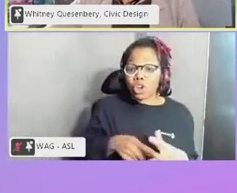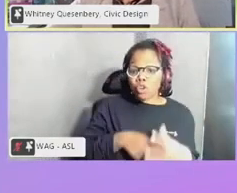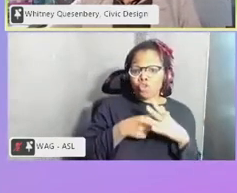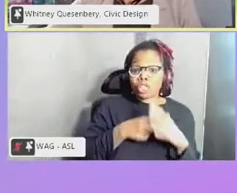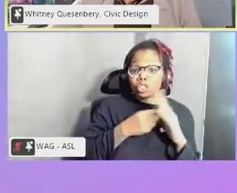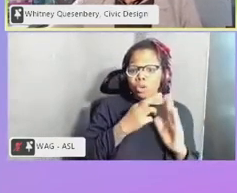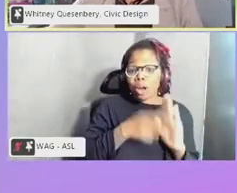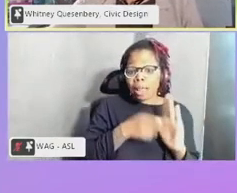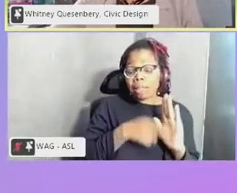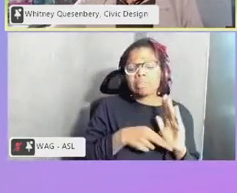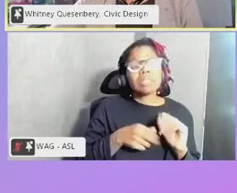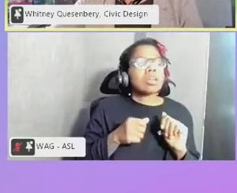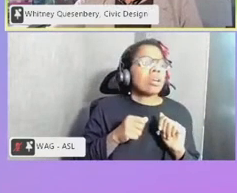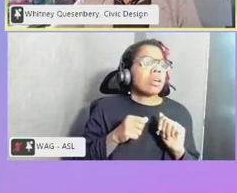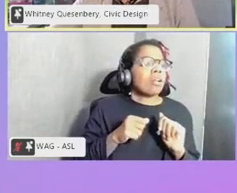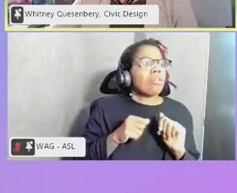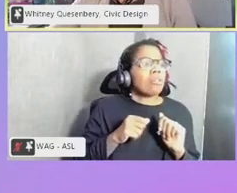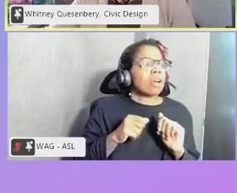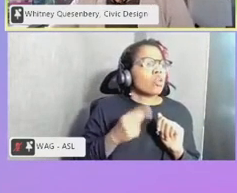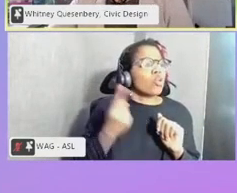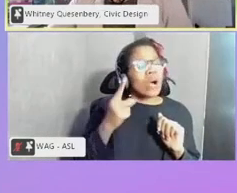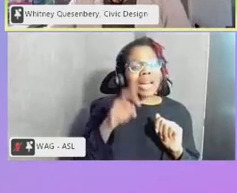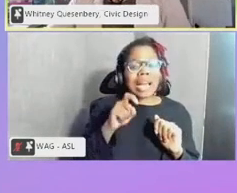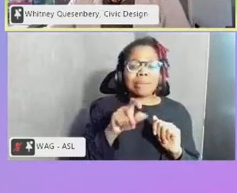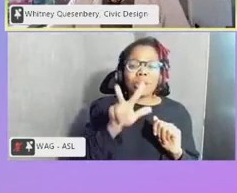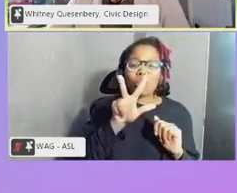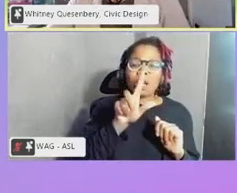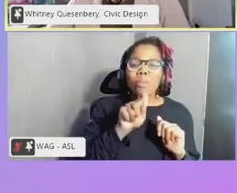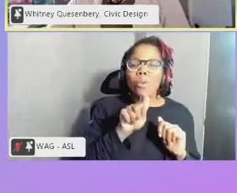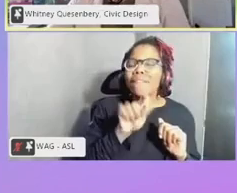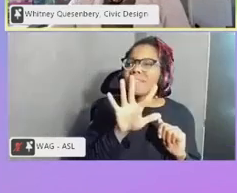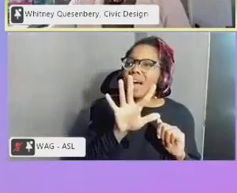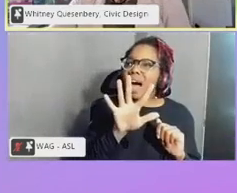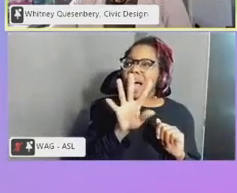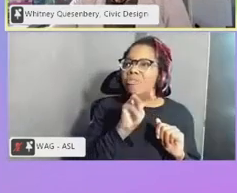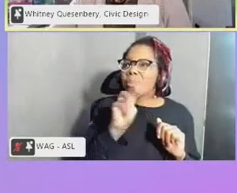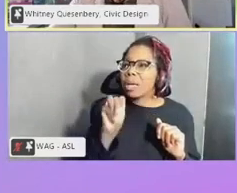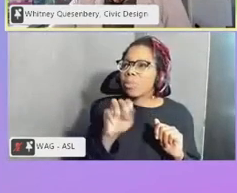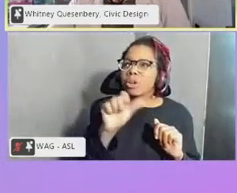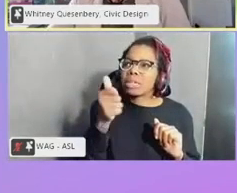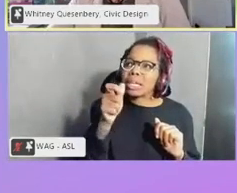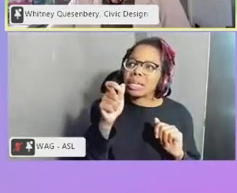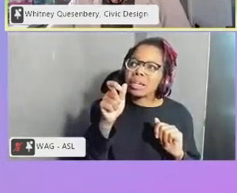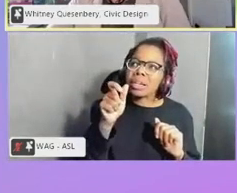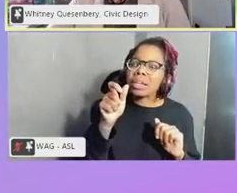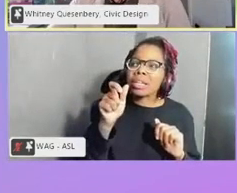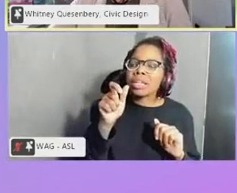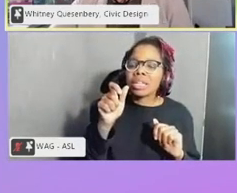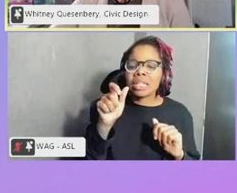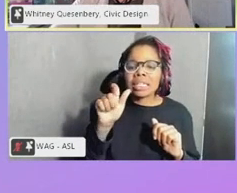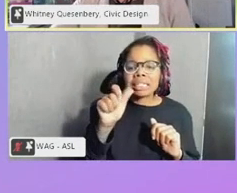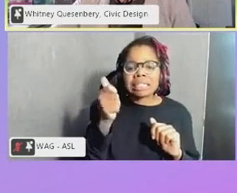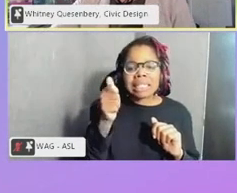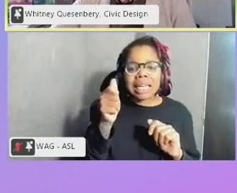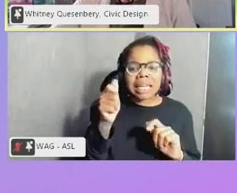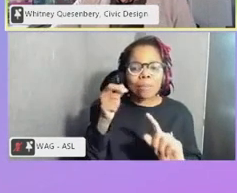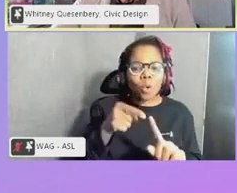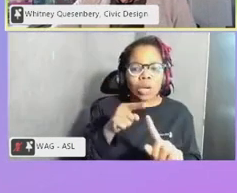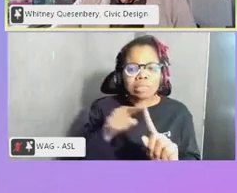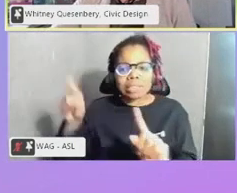size. We made the default larger and text size gave it more of a range. The original guidelines said there was one